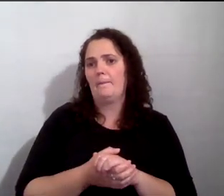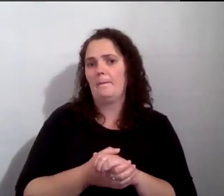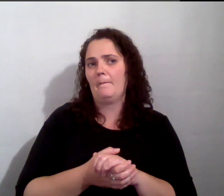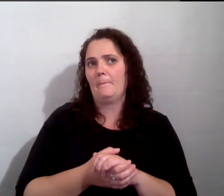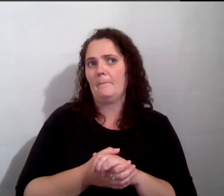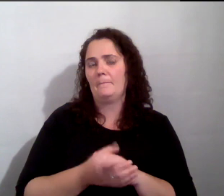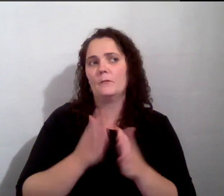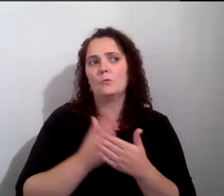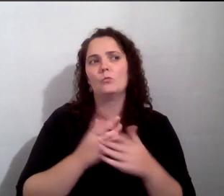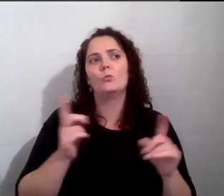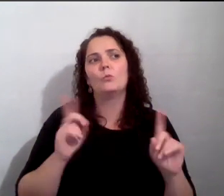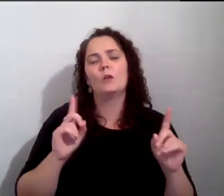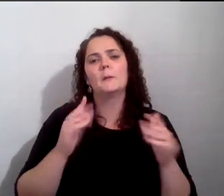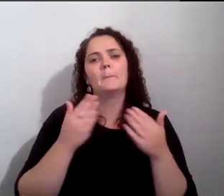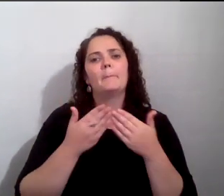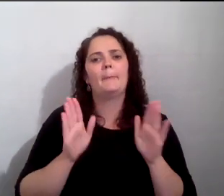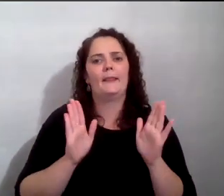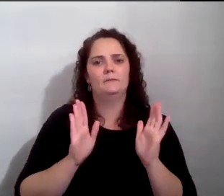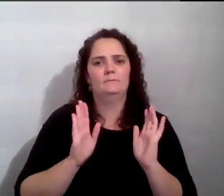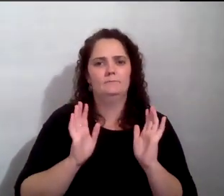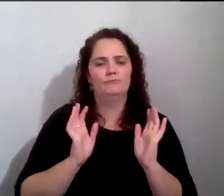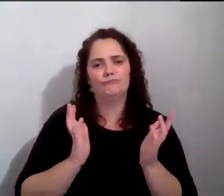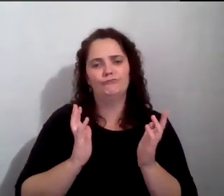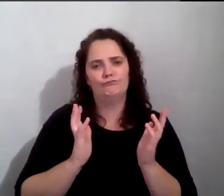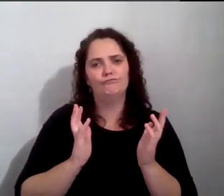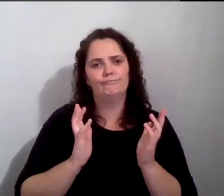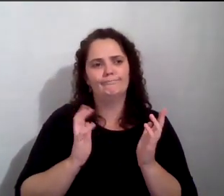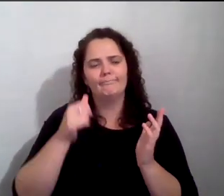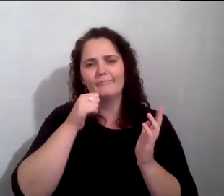and it's incredibly public… you know on the one hand it's